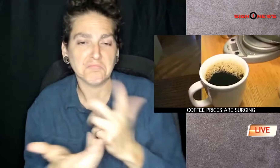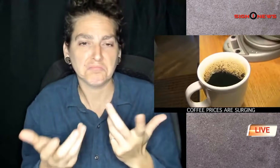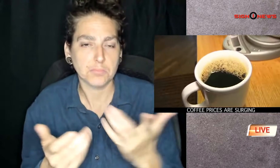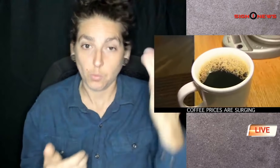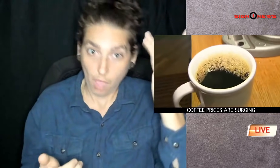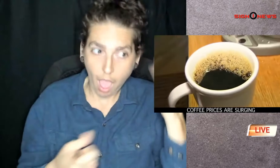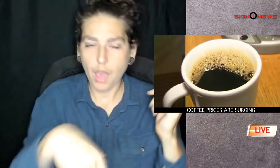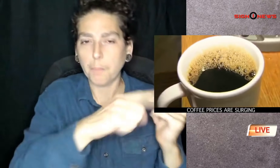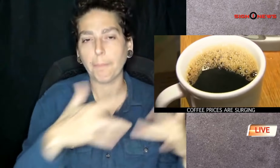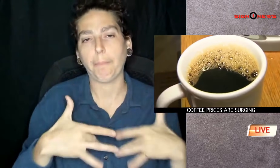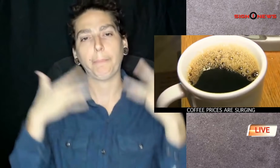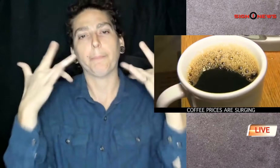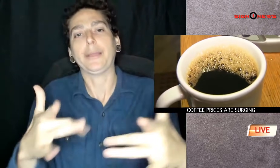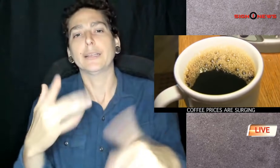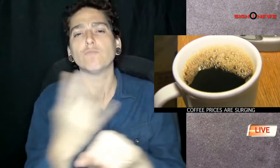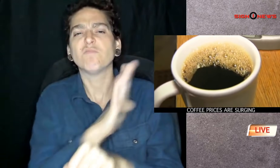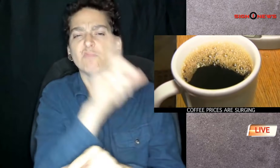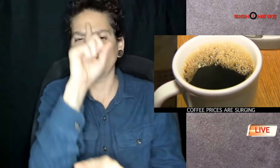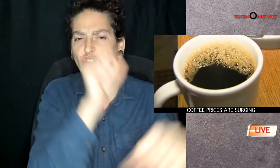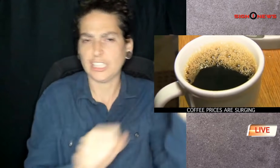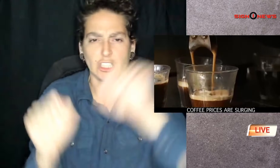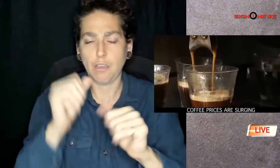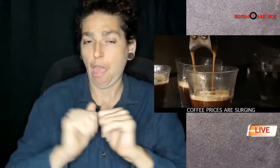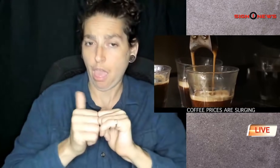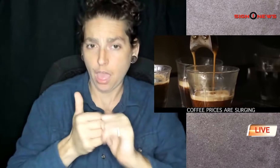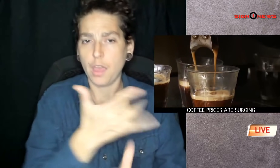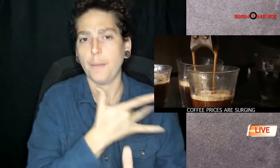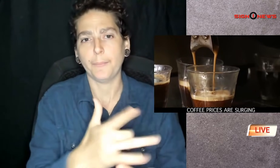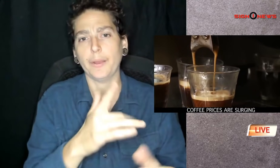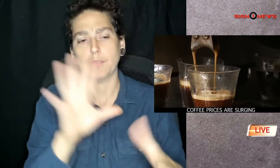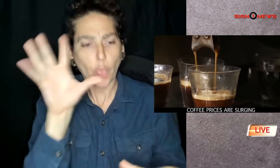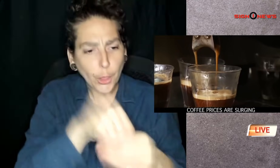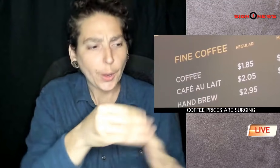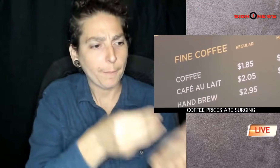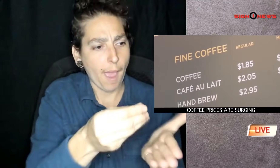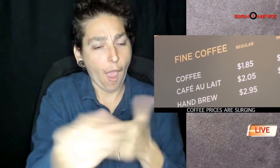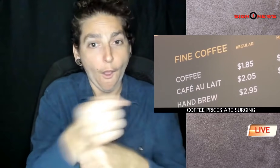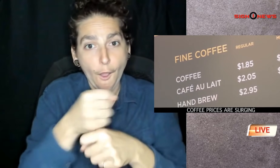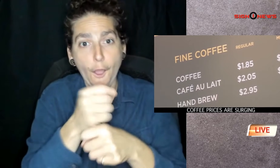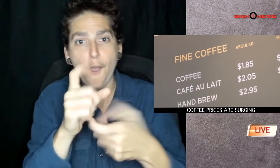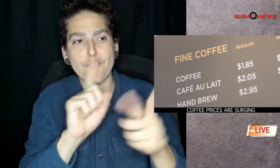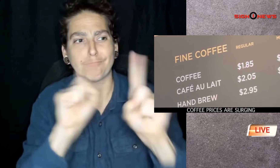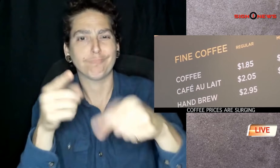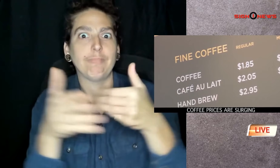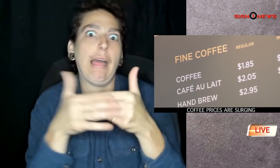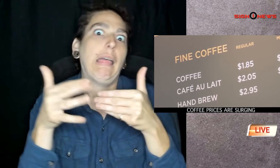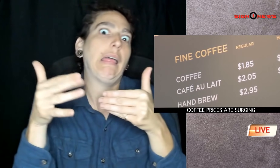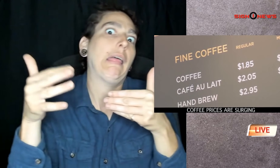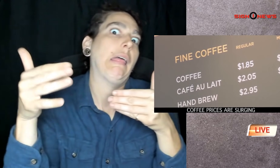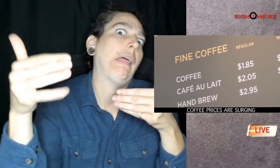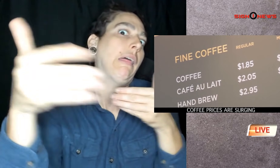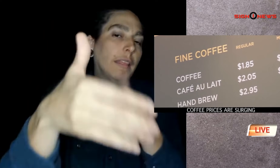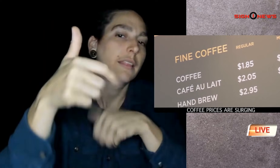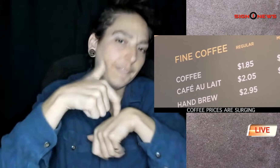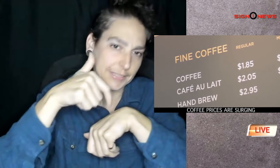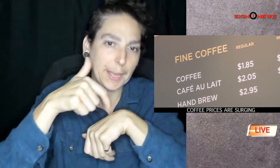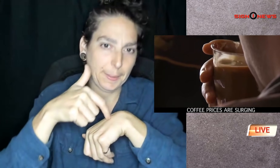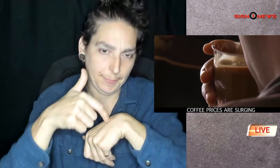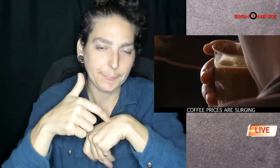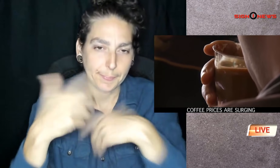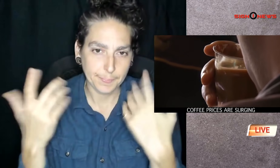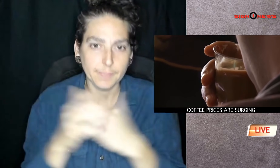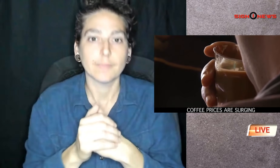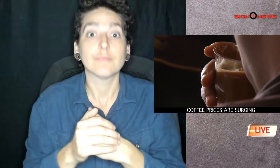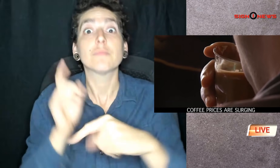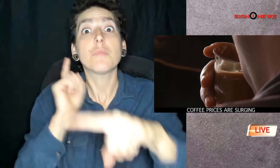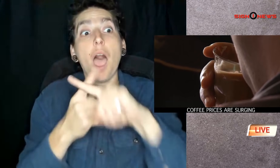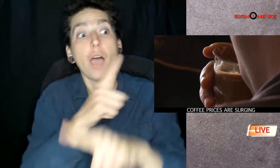because of its purchasing strategy which includes buying coffee ahead of time and then locking